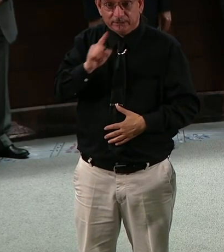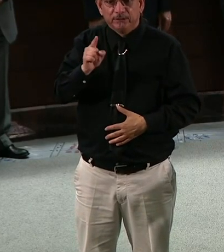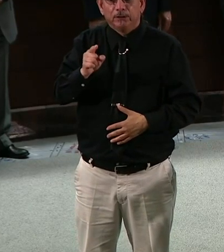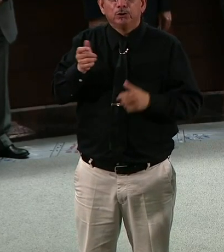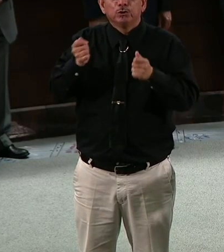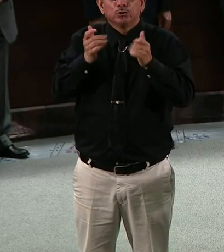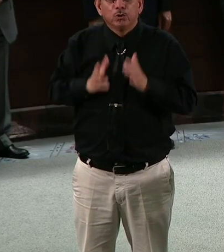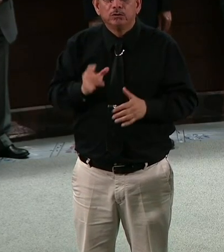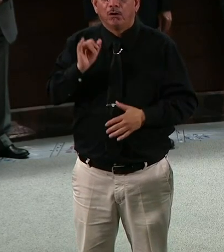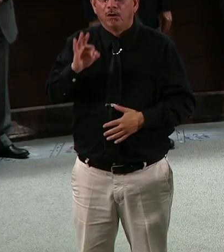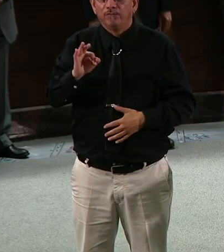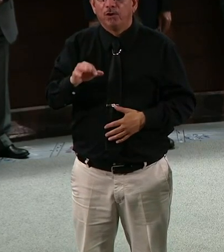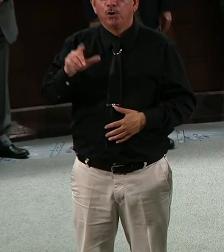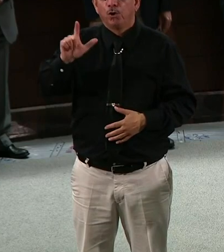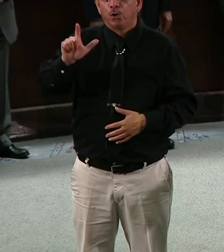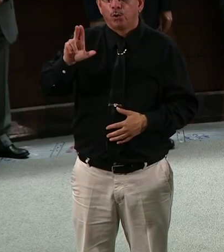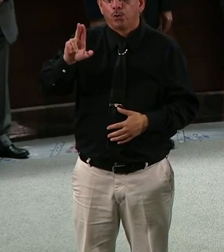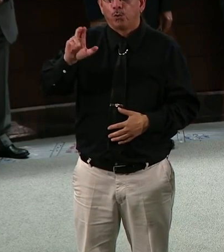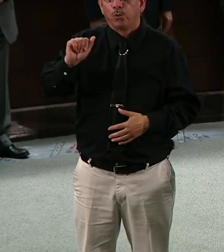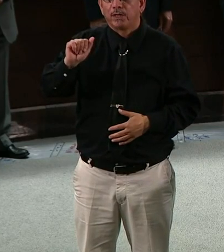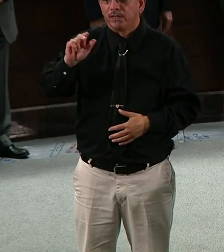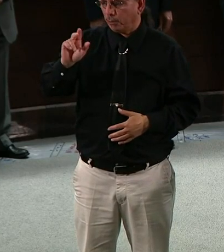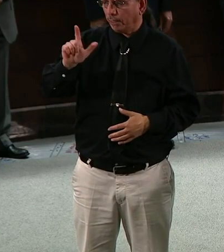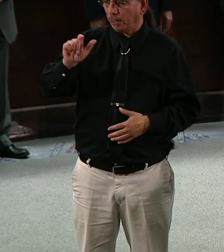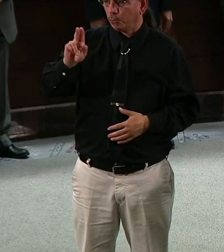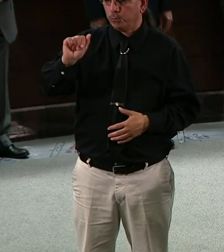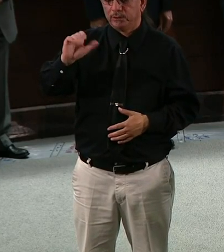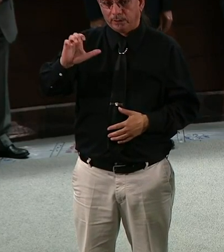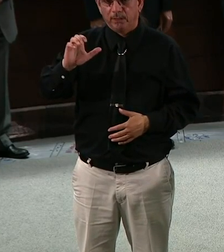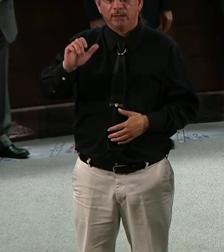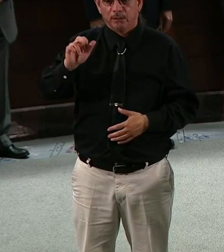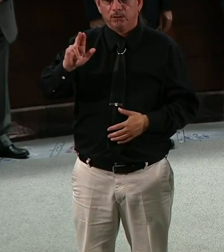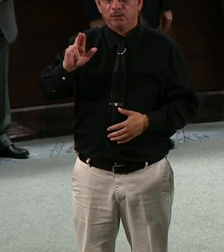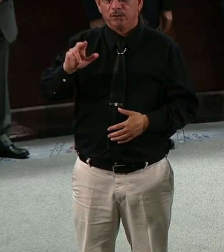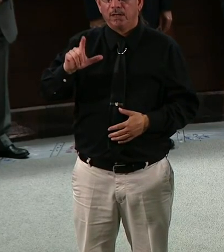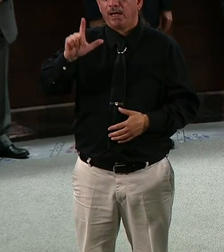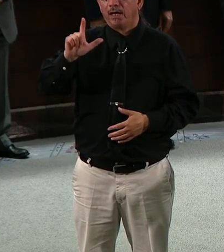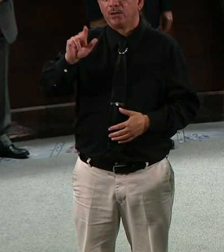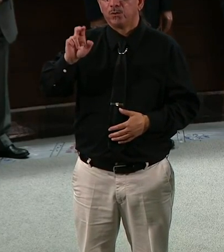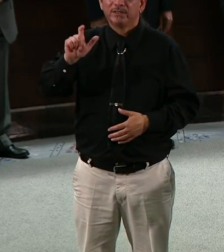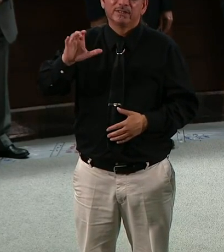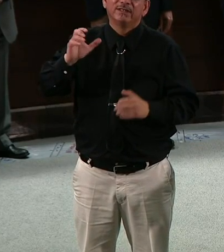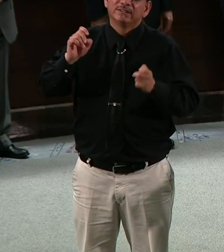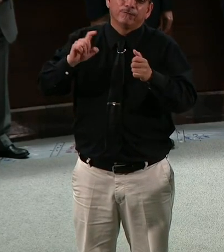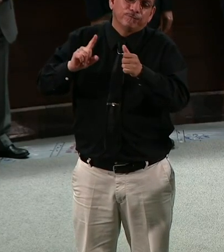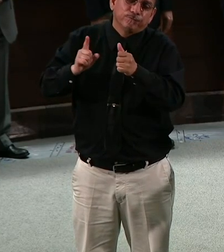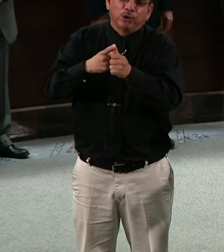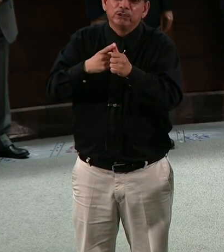MAYBE NOT EVEN A LOT. THE ELECTRONIC WITH THE RALLY THE